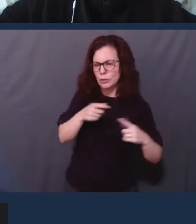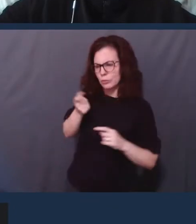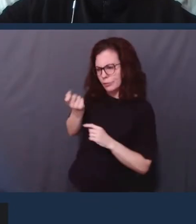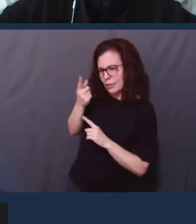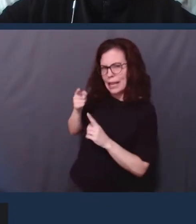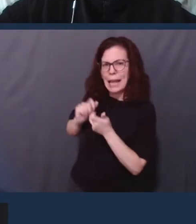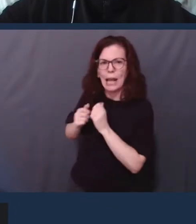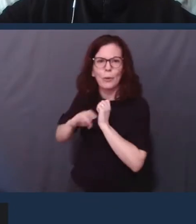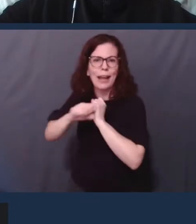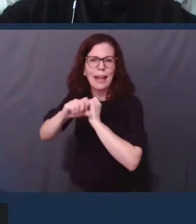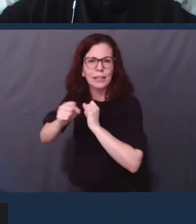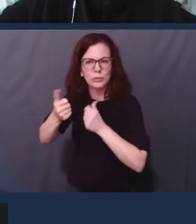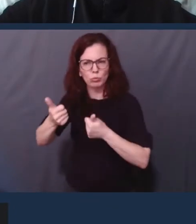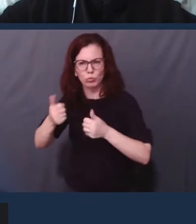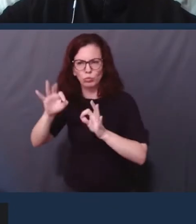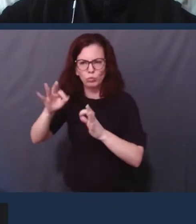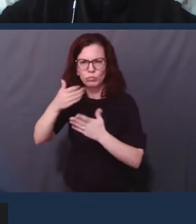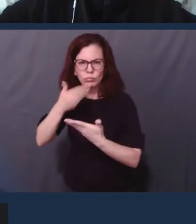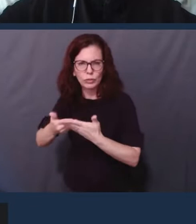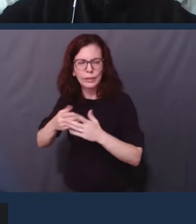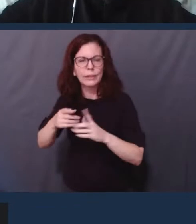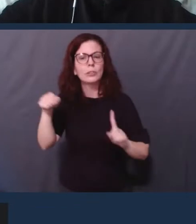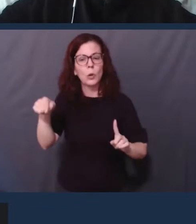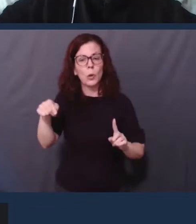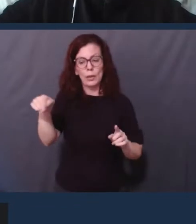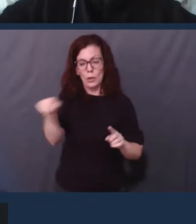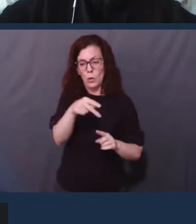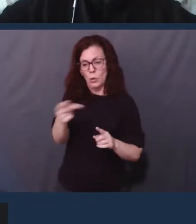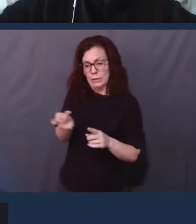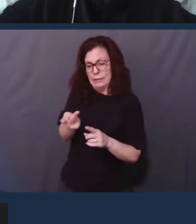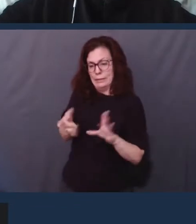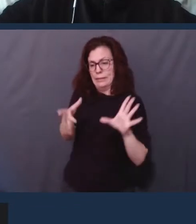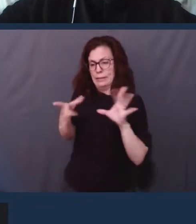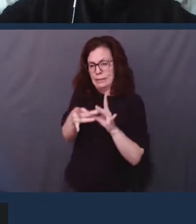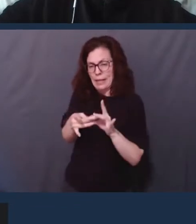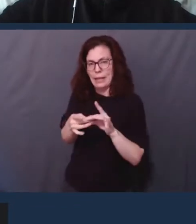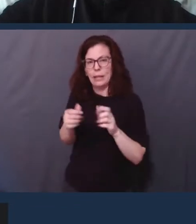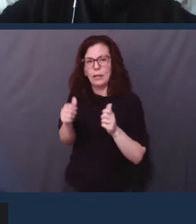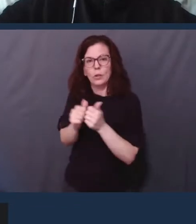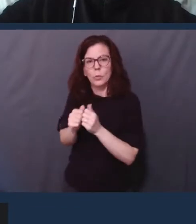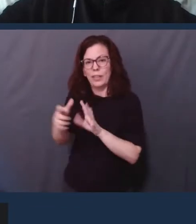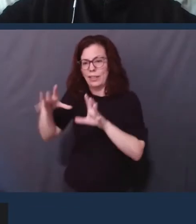So you can combine that data with Redshift in the dataset layer, that one I talked about,